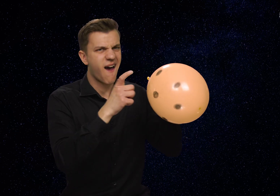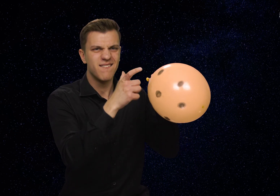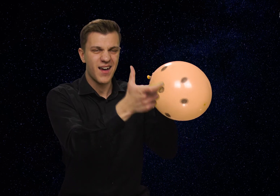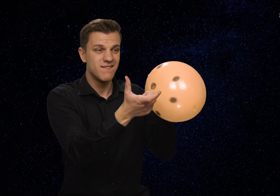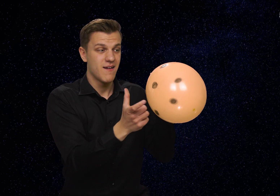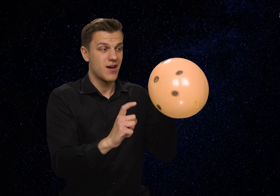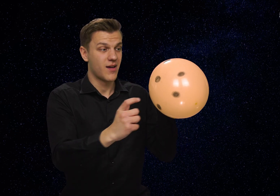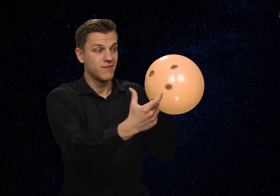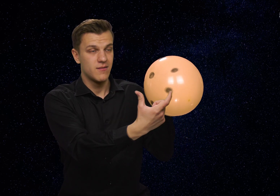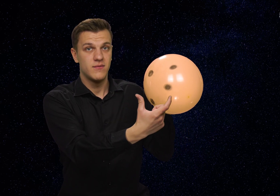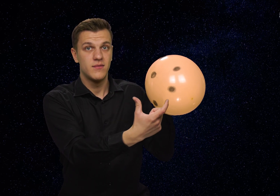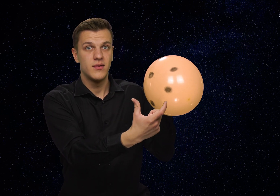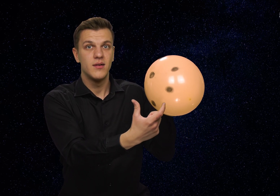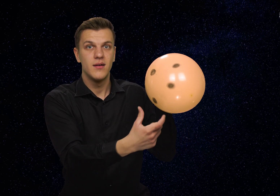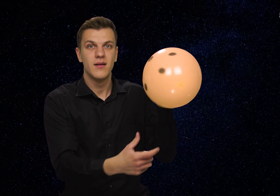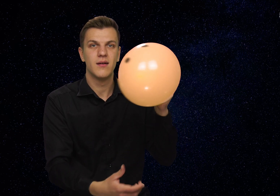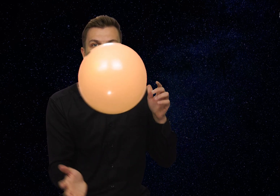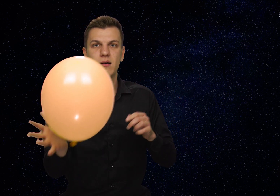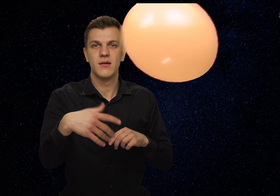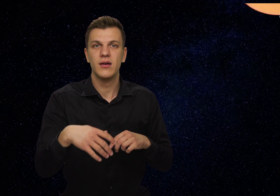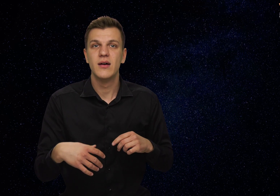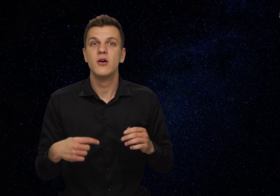And again the distances got bigger.